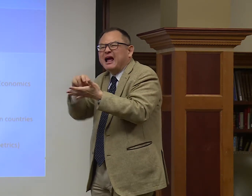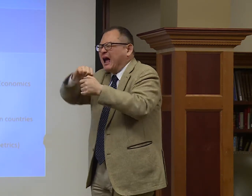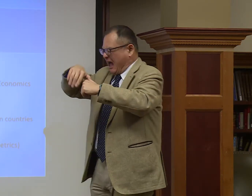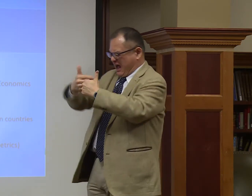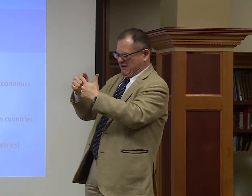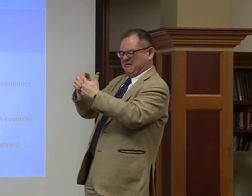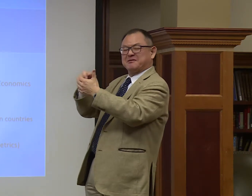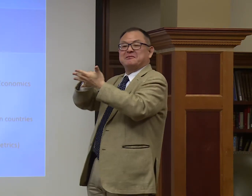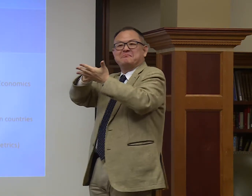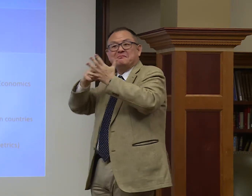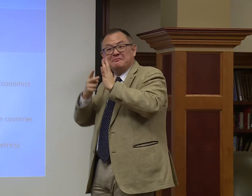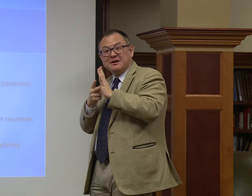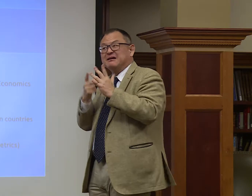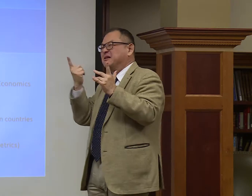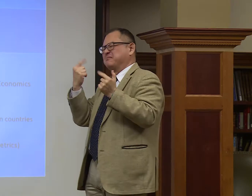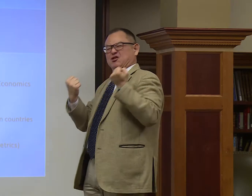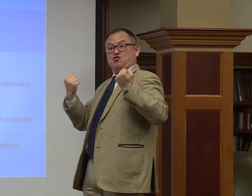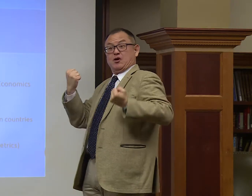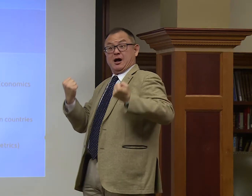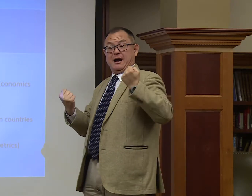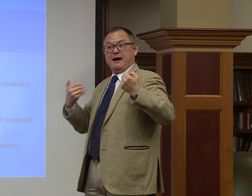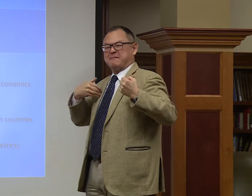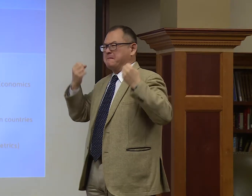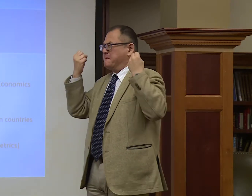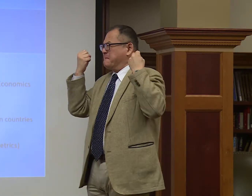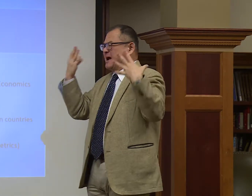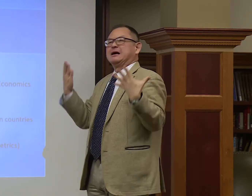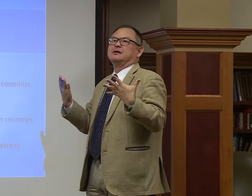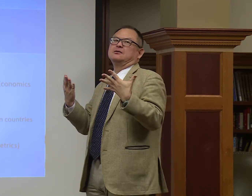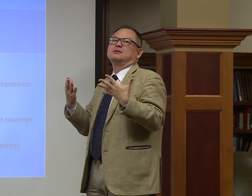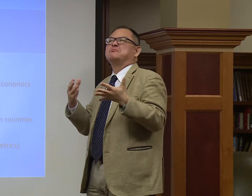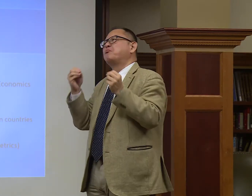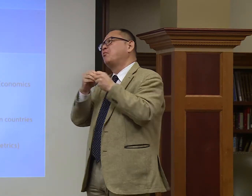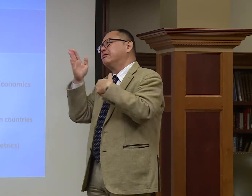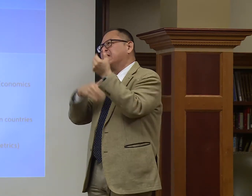But how do you develop these things?